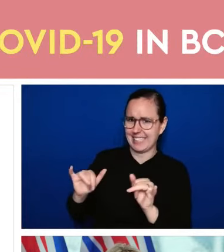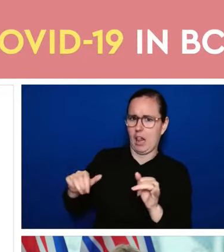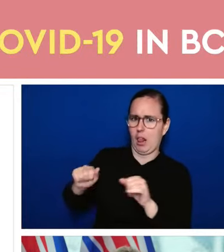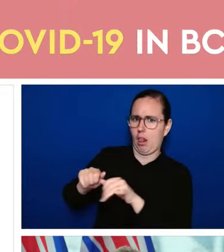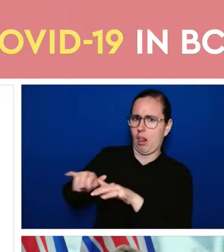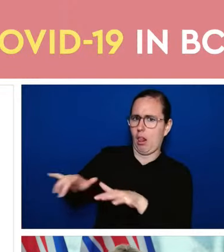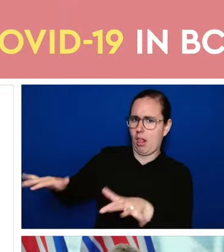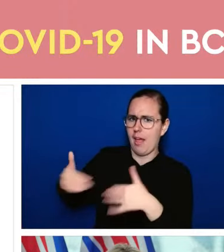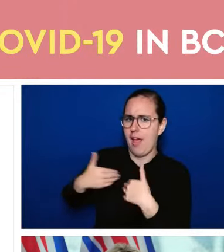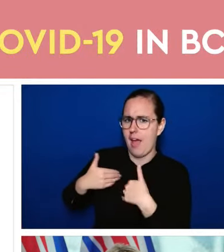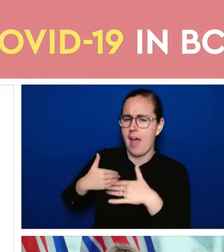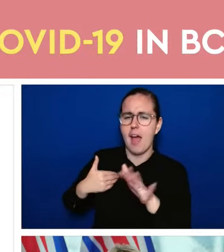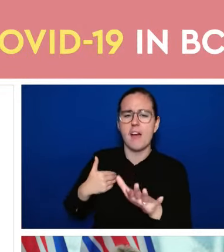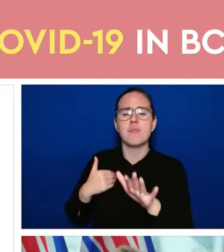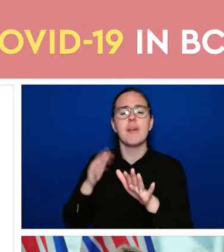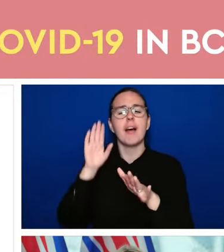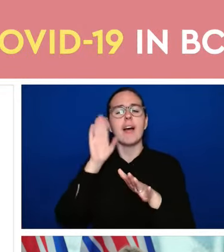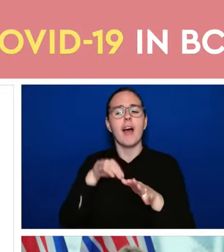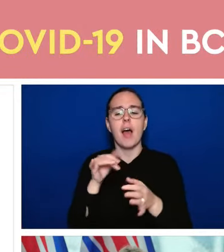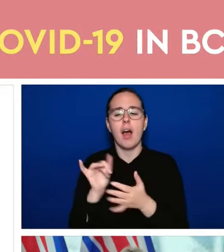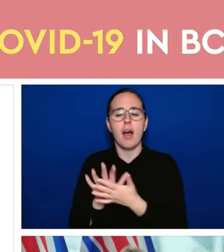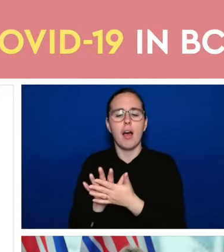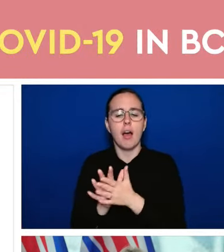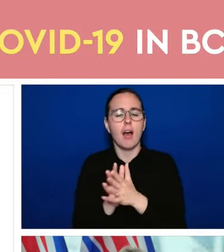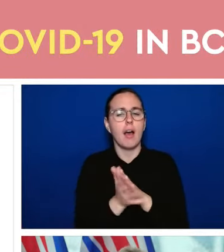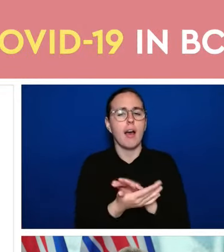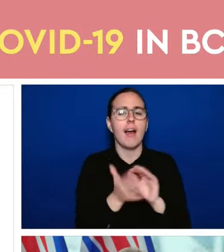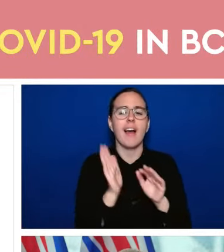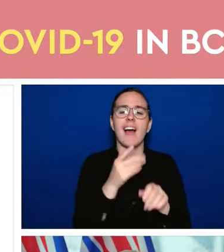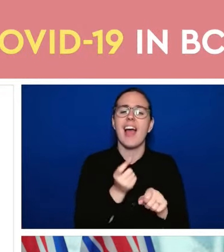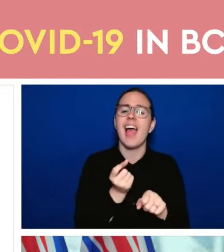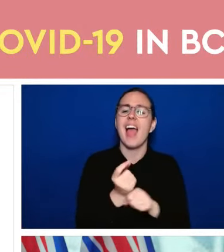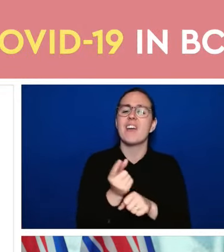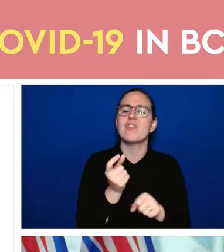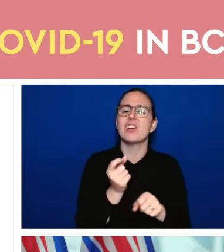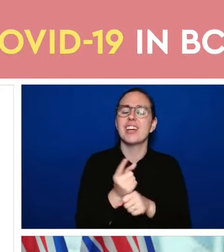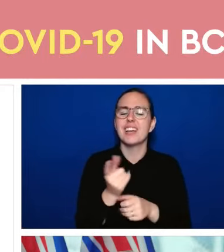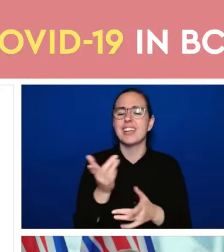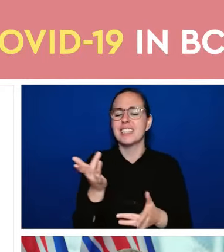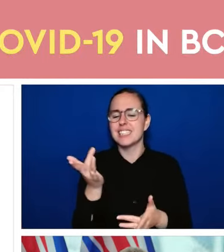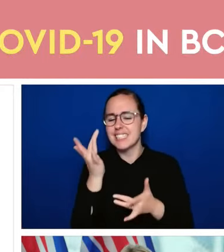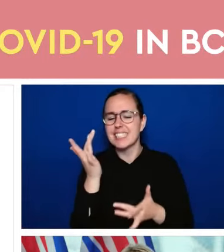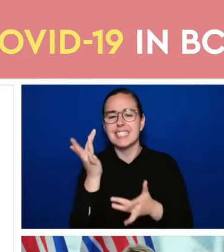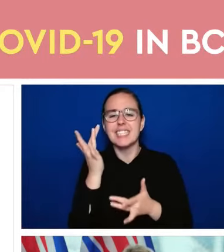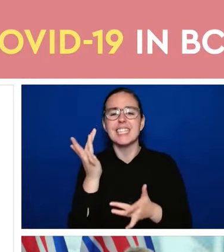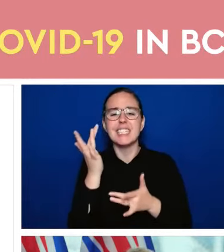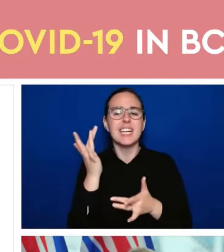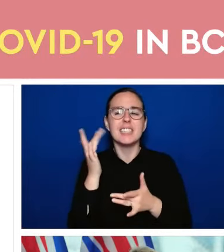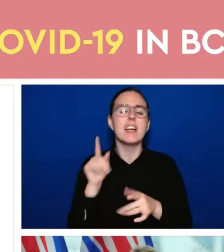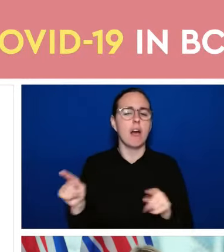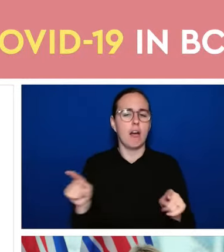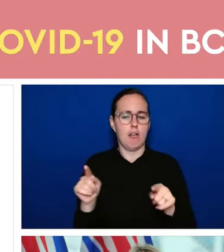that's a challenge for many of us it's been a very difficult road for some people and we're